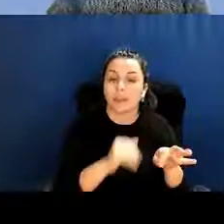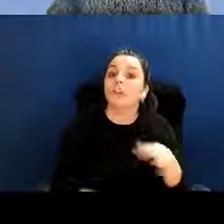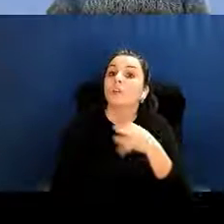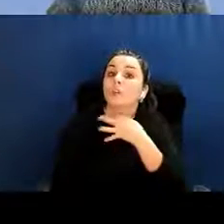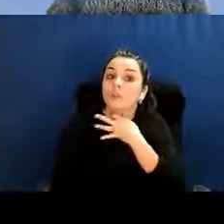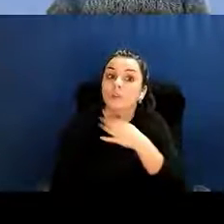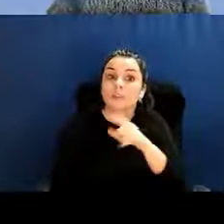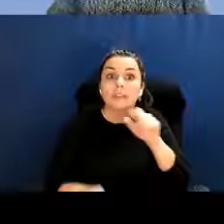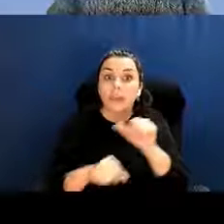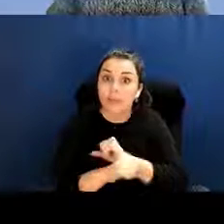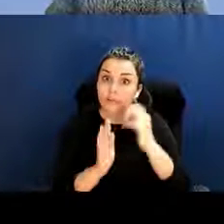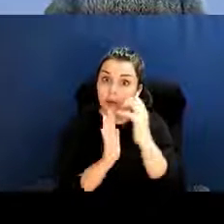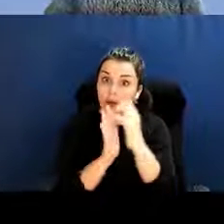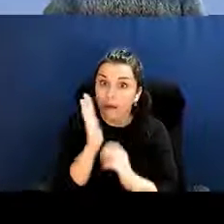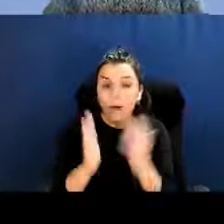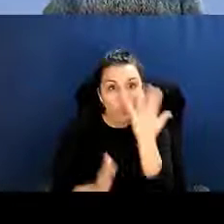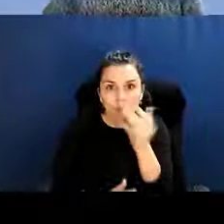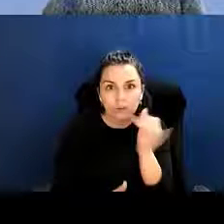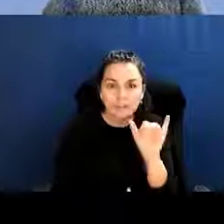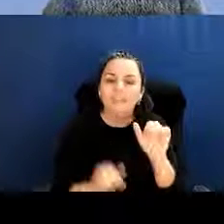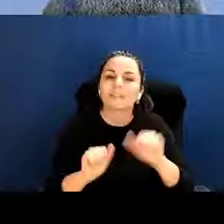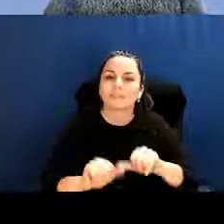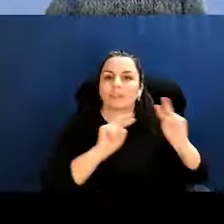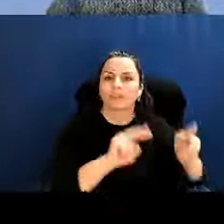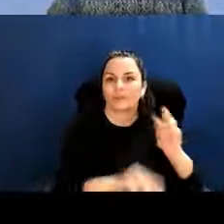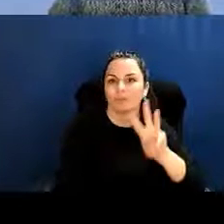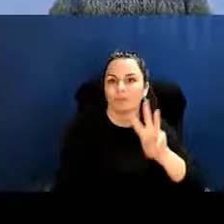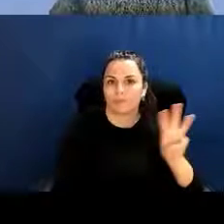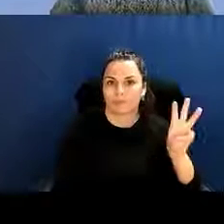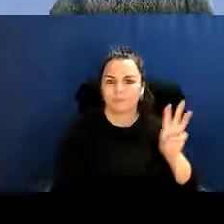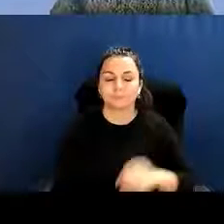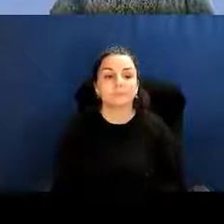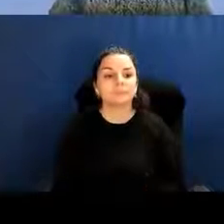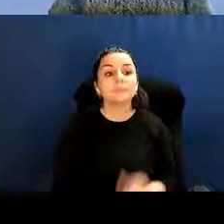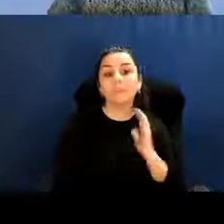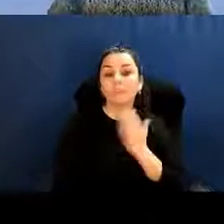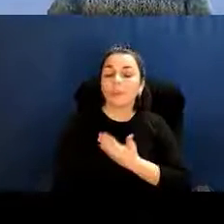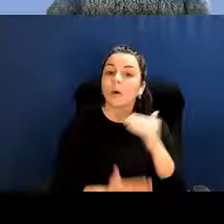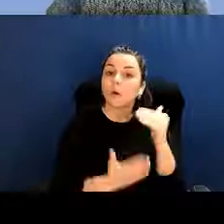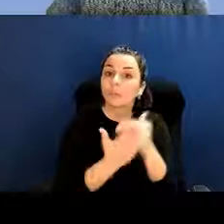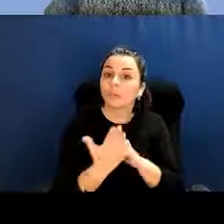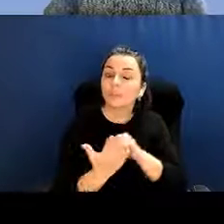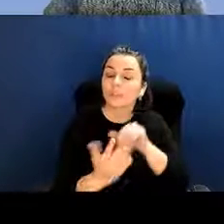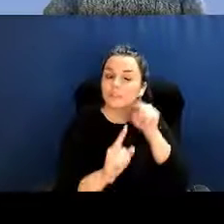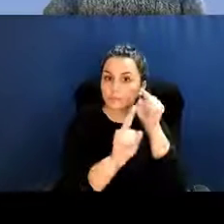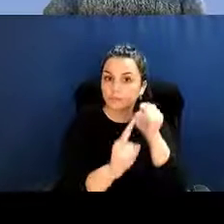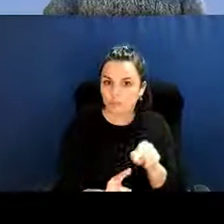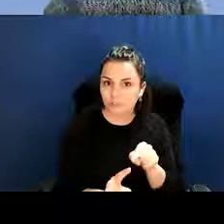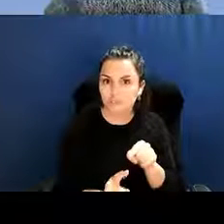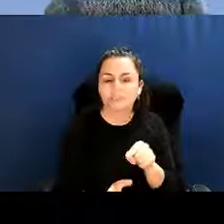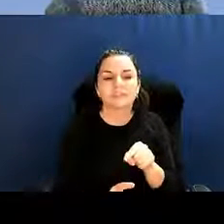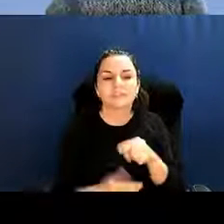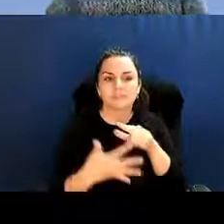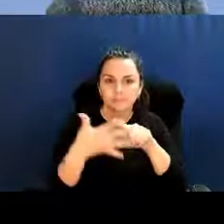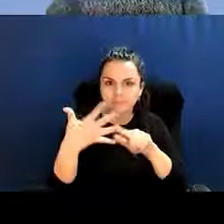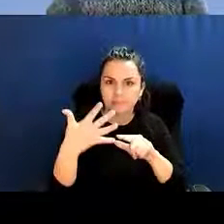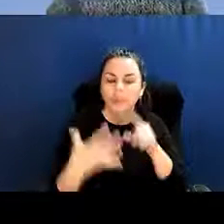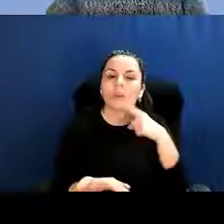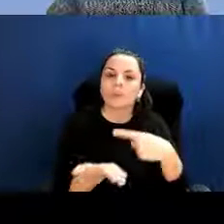So here are our learning objectives for today. I'm going to talk a little bit about how the federal regulations come about.